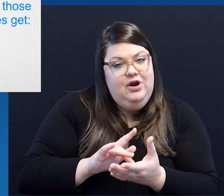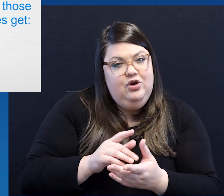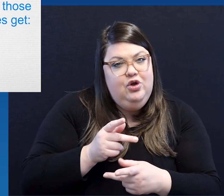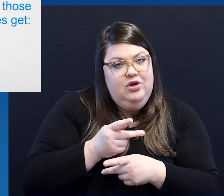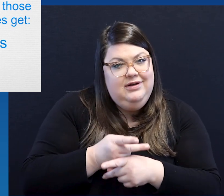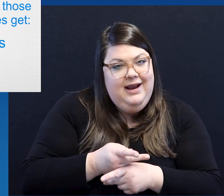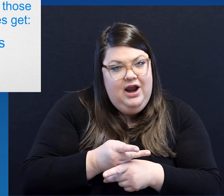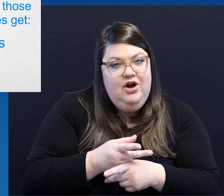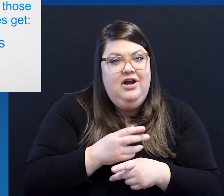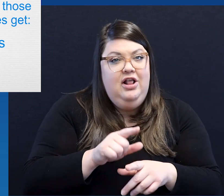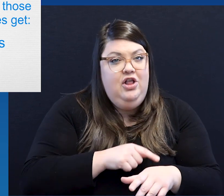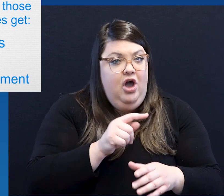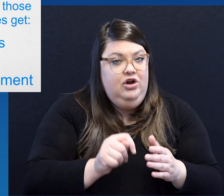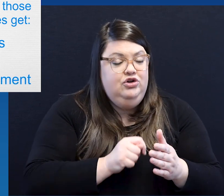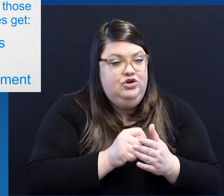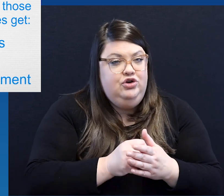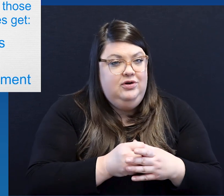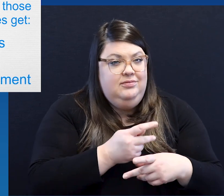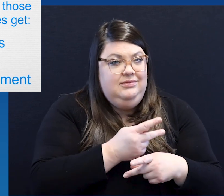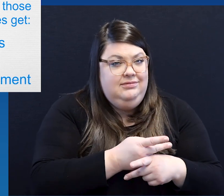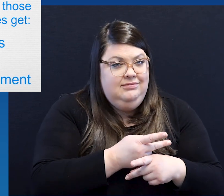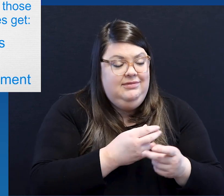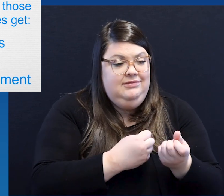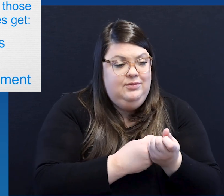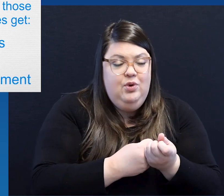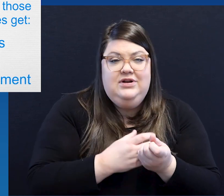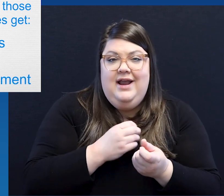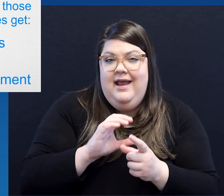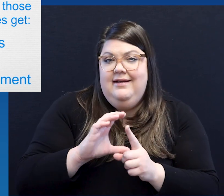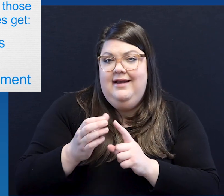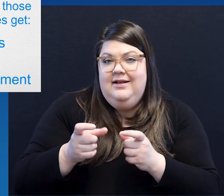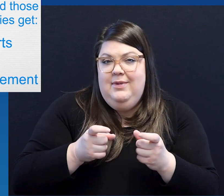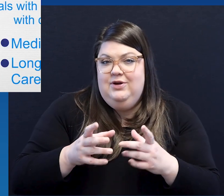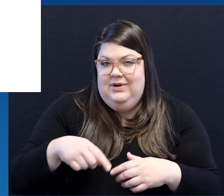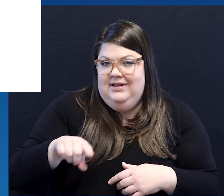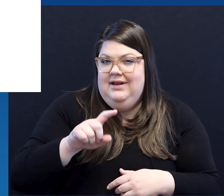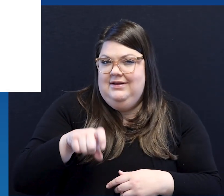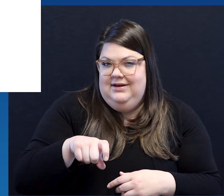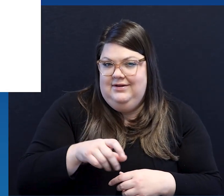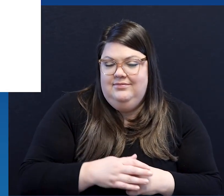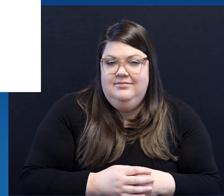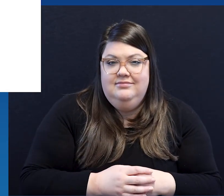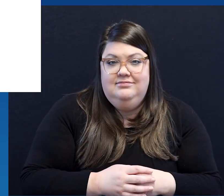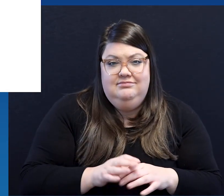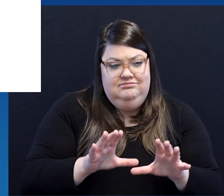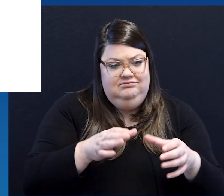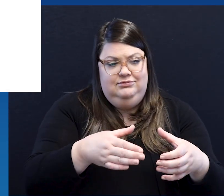designed to help seniors and/or individuals with physical disabilities and those with developmental disabilities